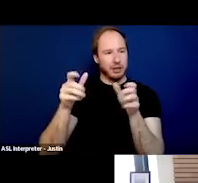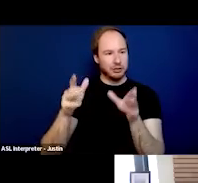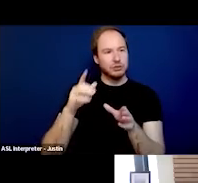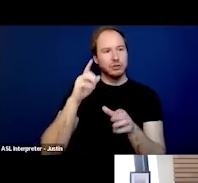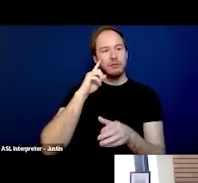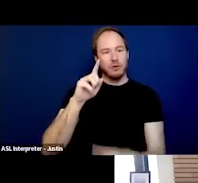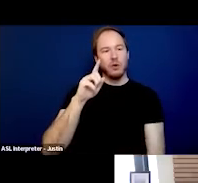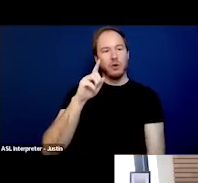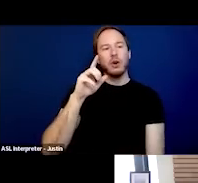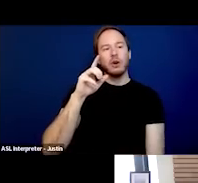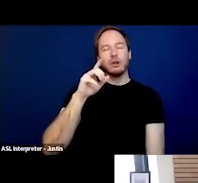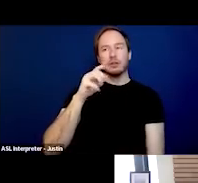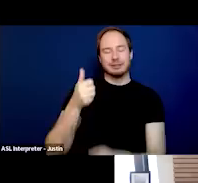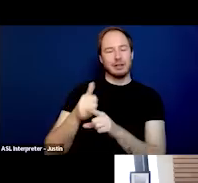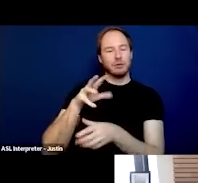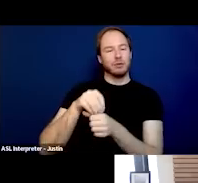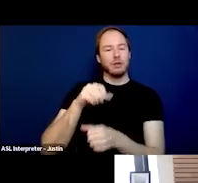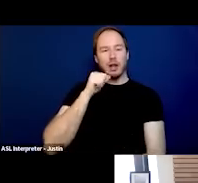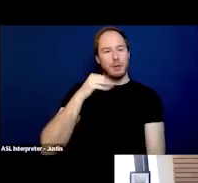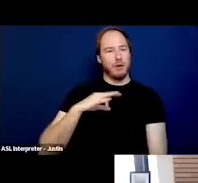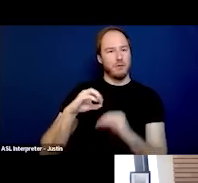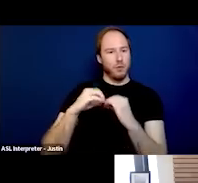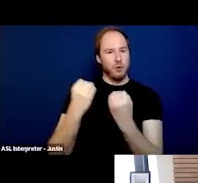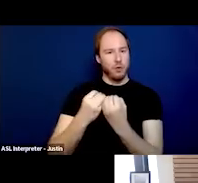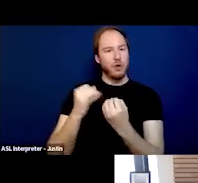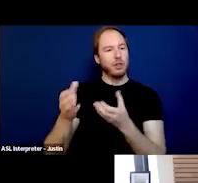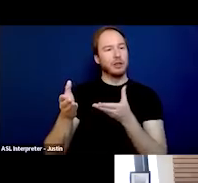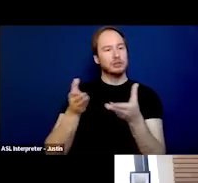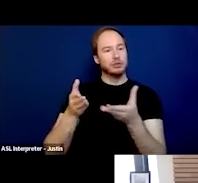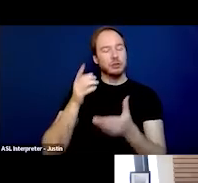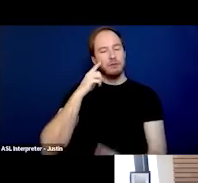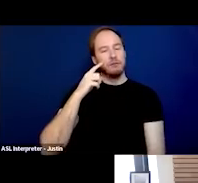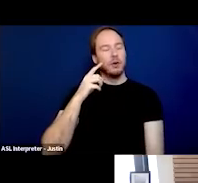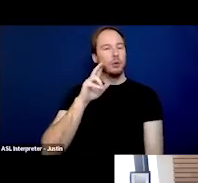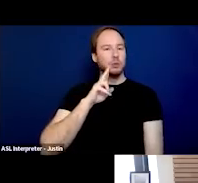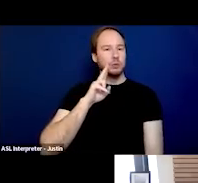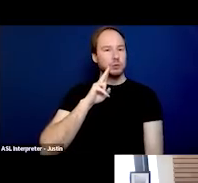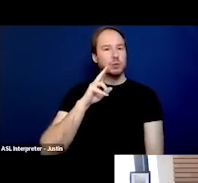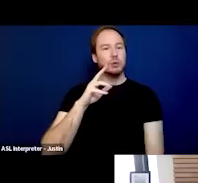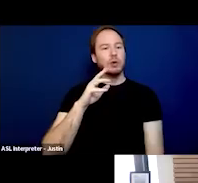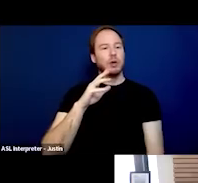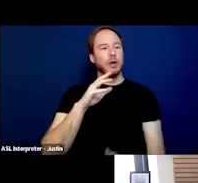and a nonprofit organization that serves Houston's unhoused and formerly unhoused community.